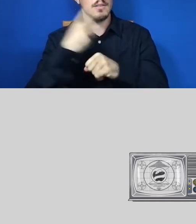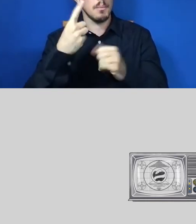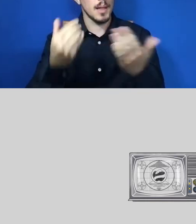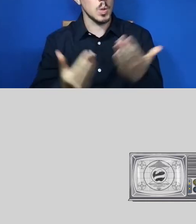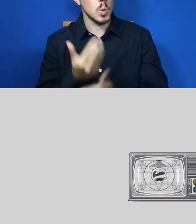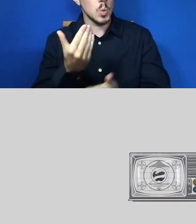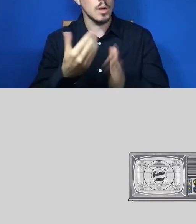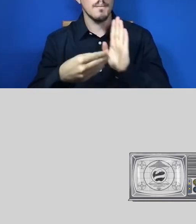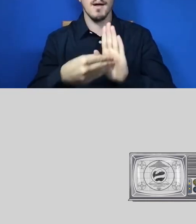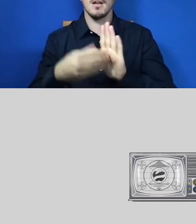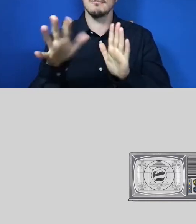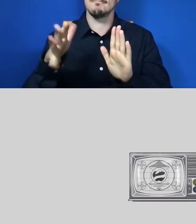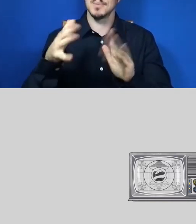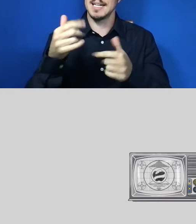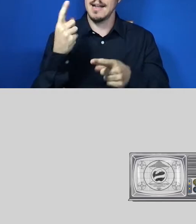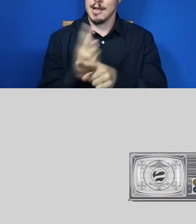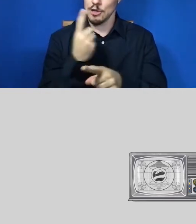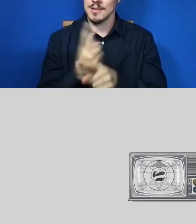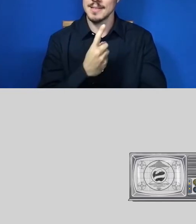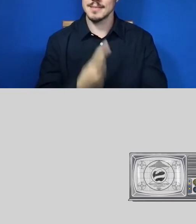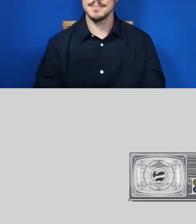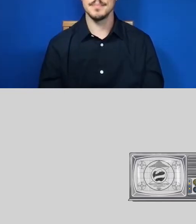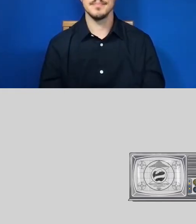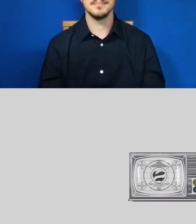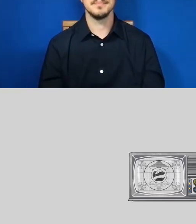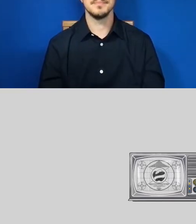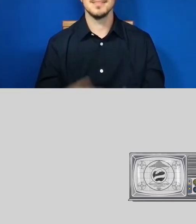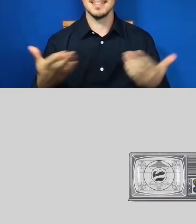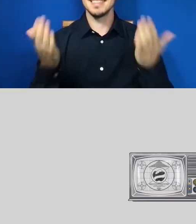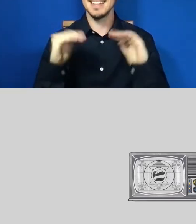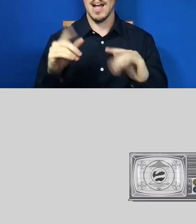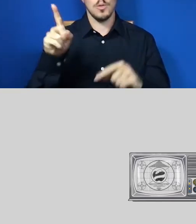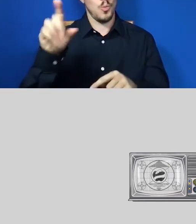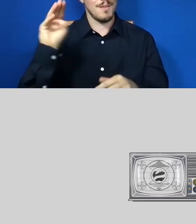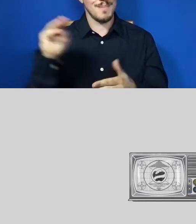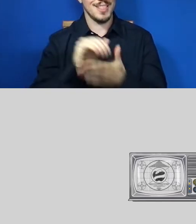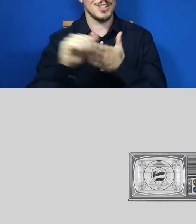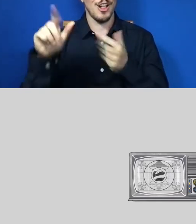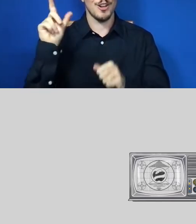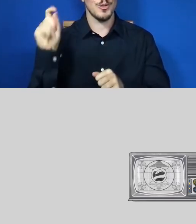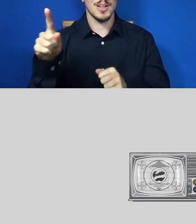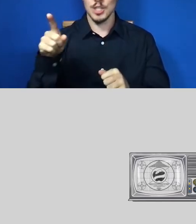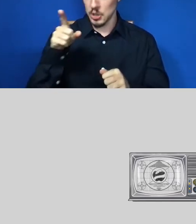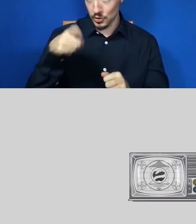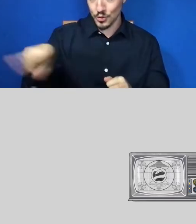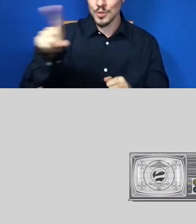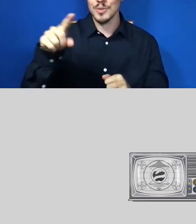our model will still be pretty accurate. Now it's time to answer the million dollar question,